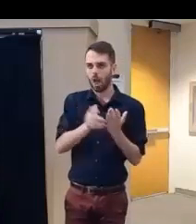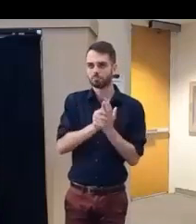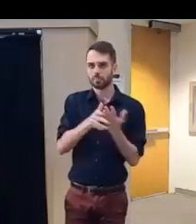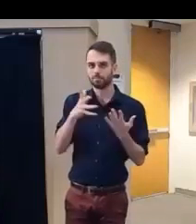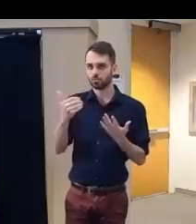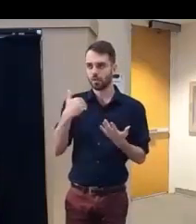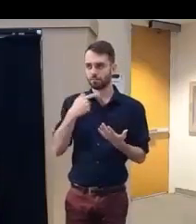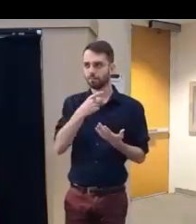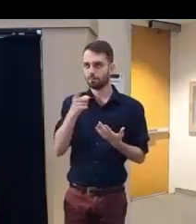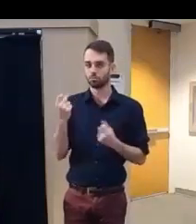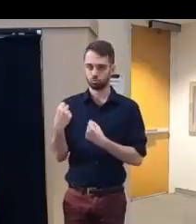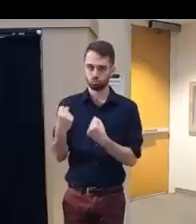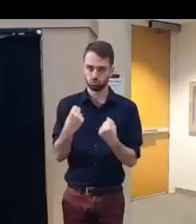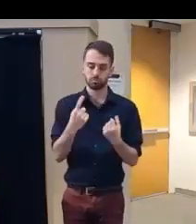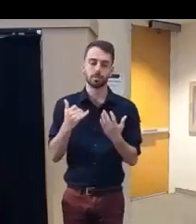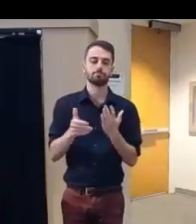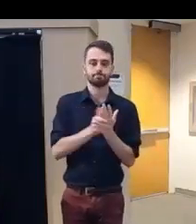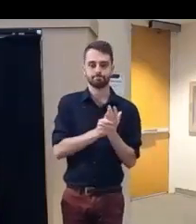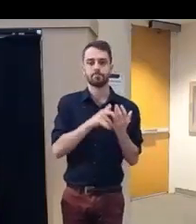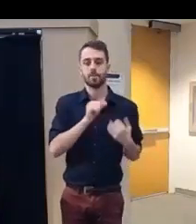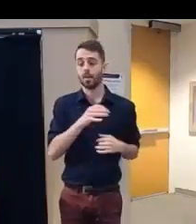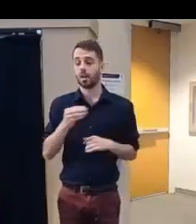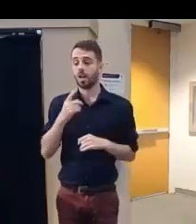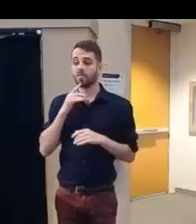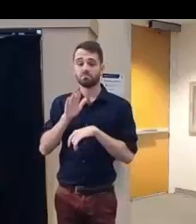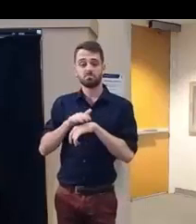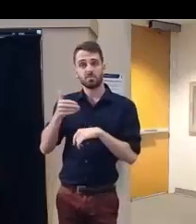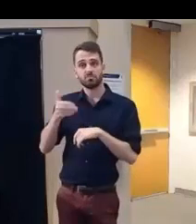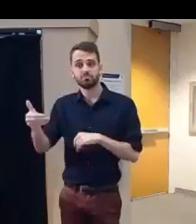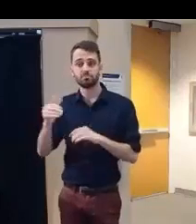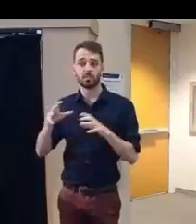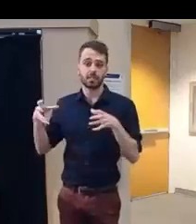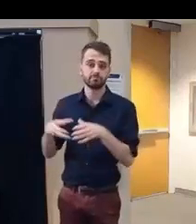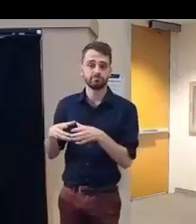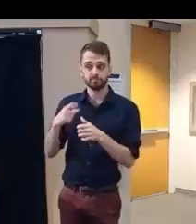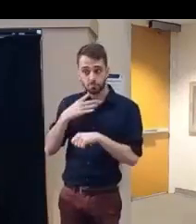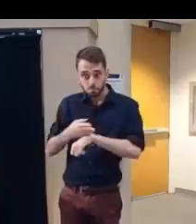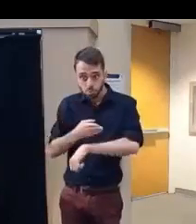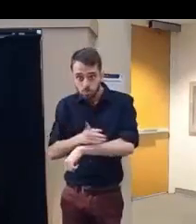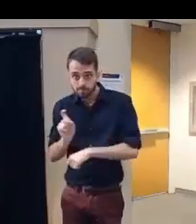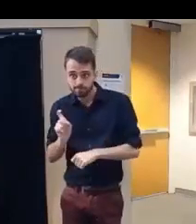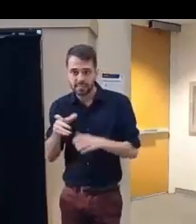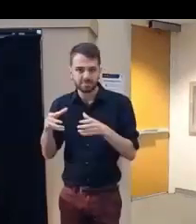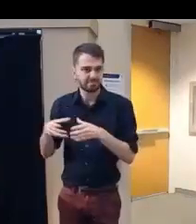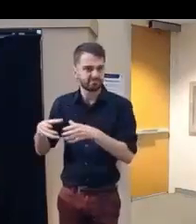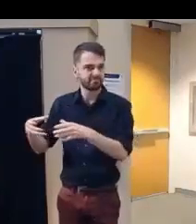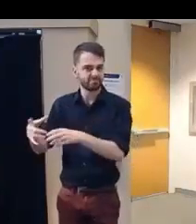development sessions and then see see if see if we've gotten better yeah this is a busy slide